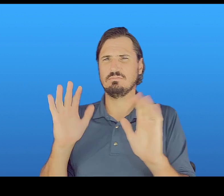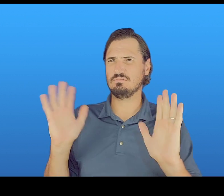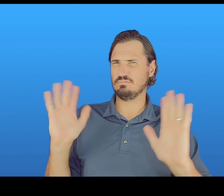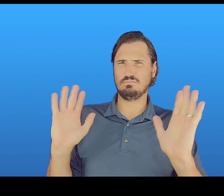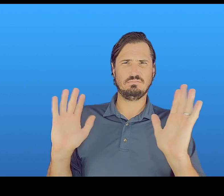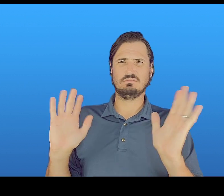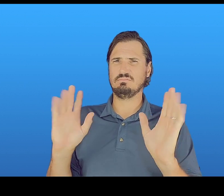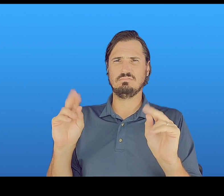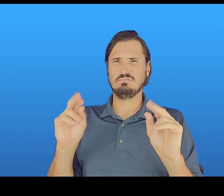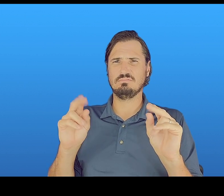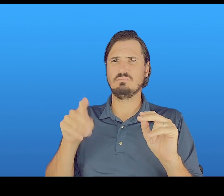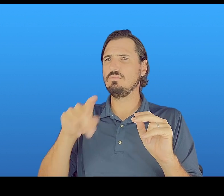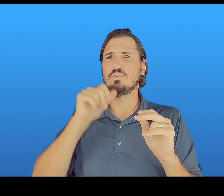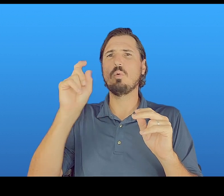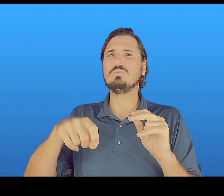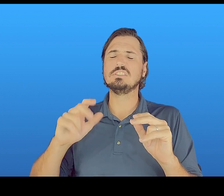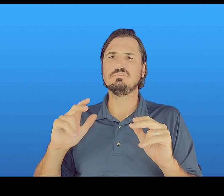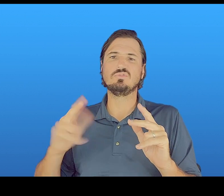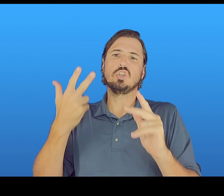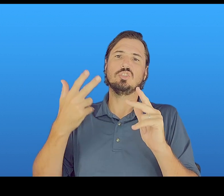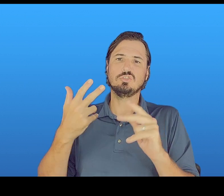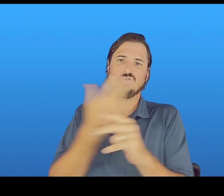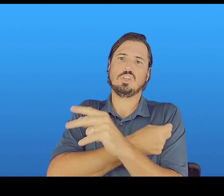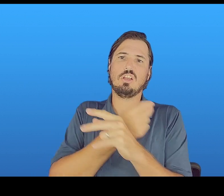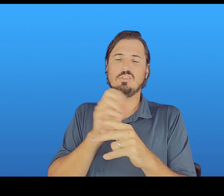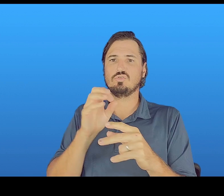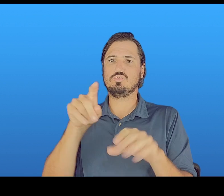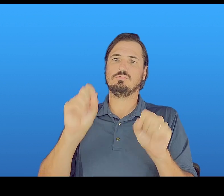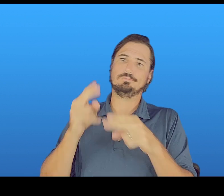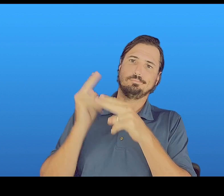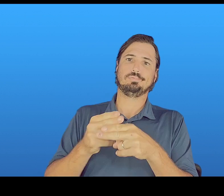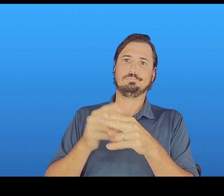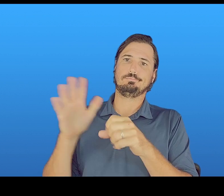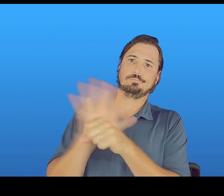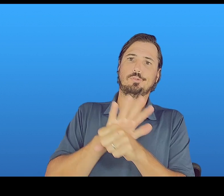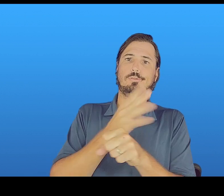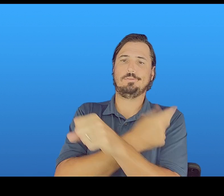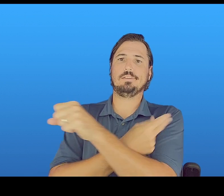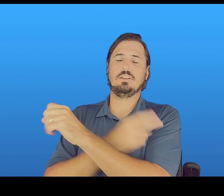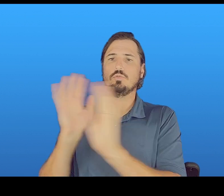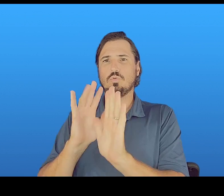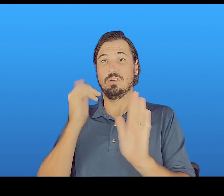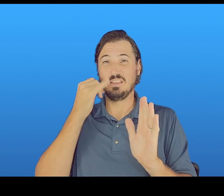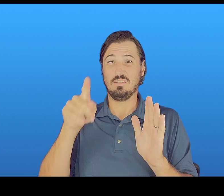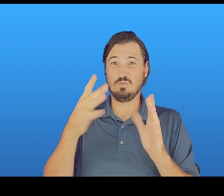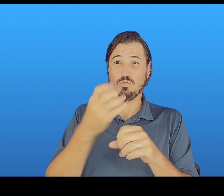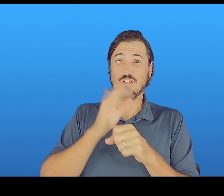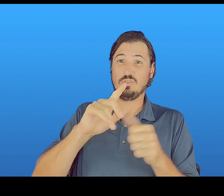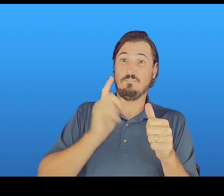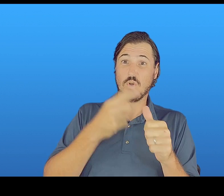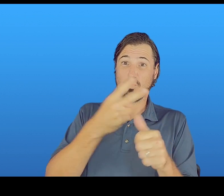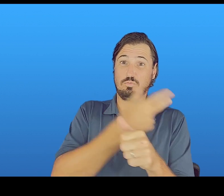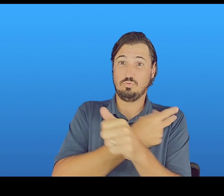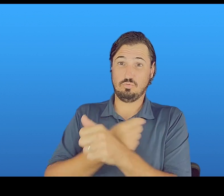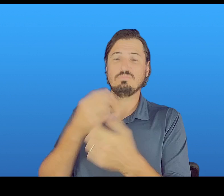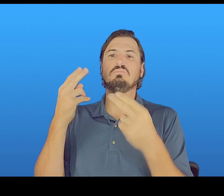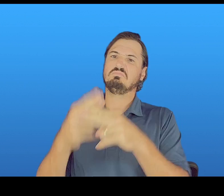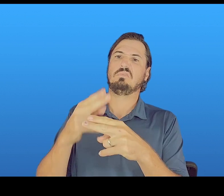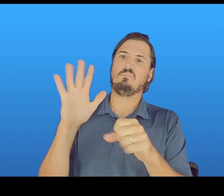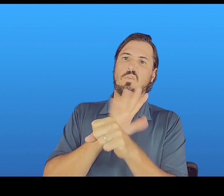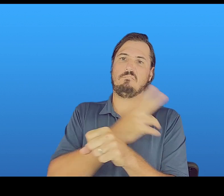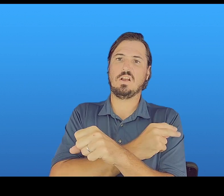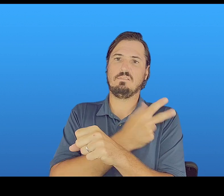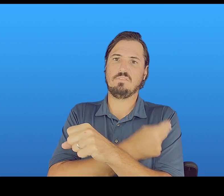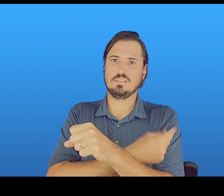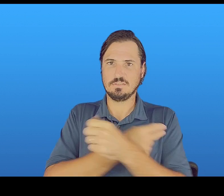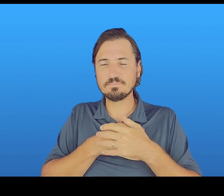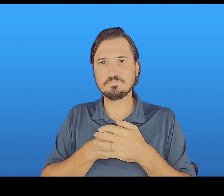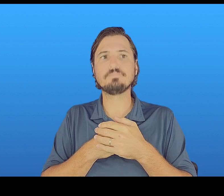That’s a great question Mayor. No you don’t need a booster dose to be considered fully vaccinated. If you’ve completed your initial series, you are still considered fully vaccinated.